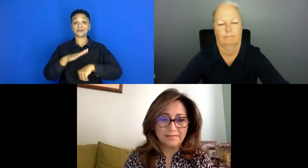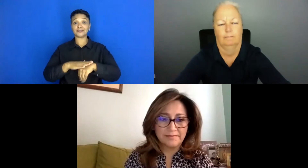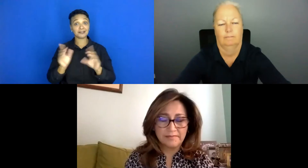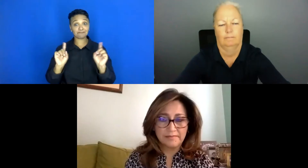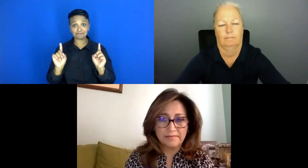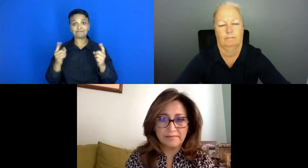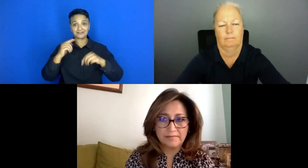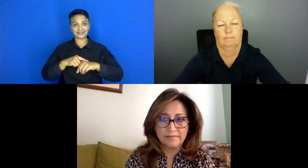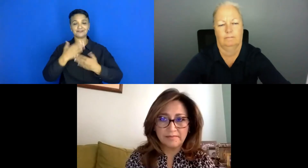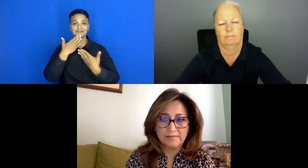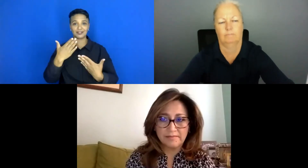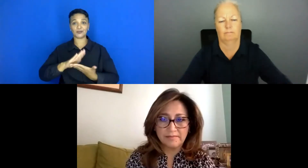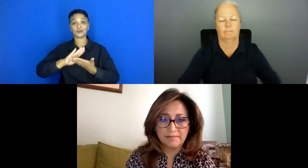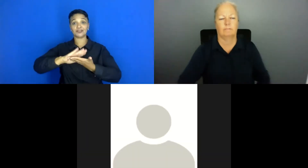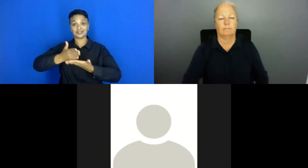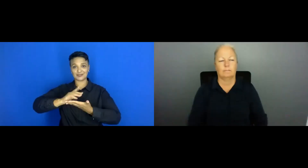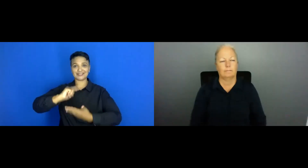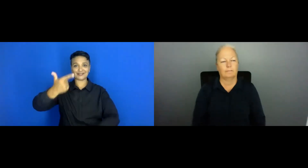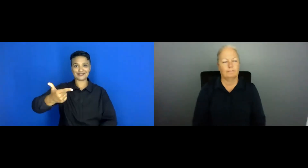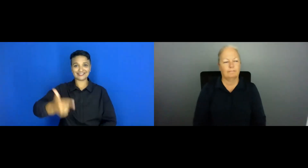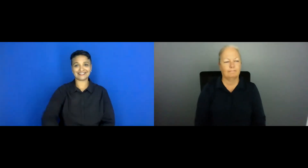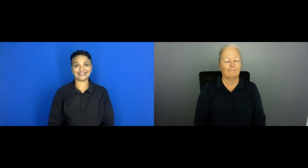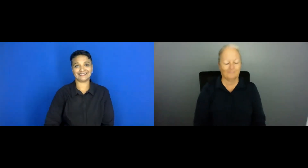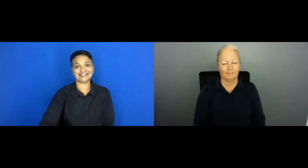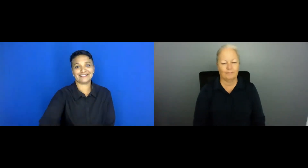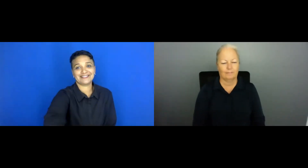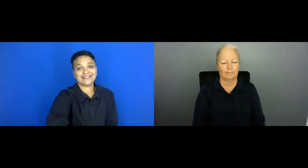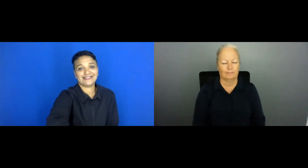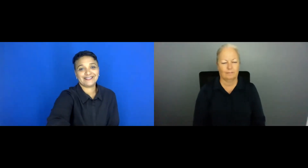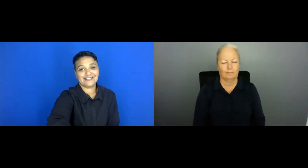um thank you so much for those words and for your leadership and commitment to mainstreaming